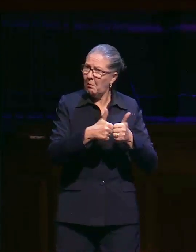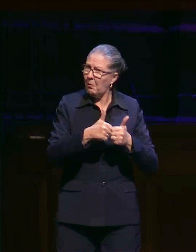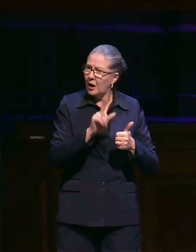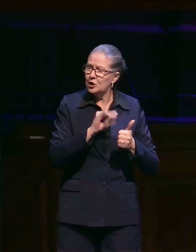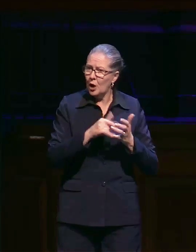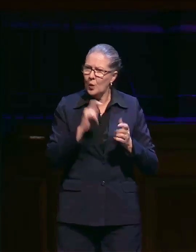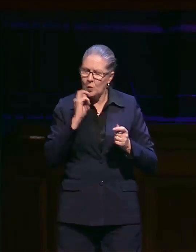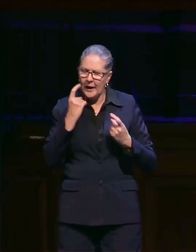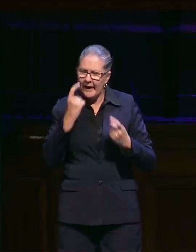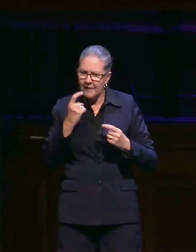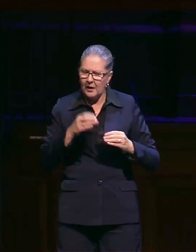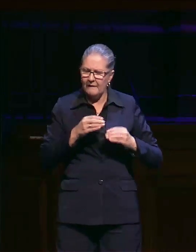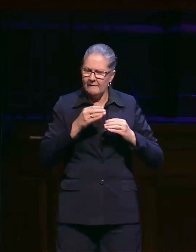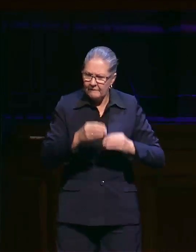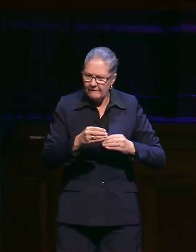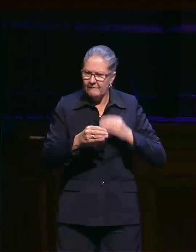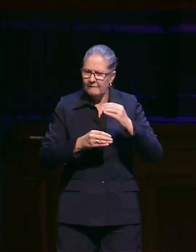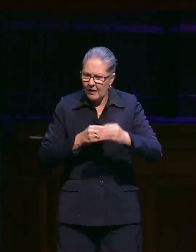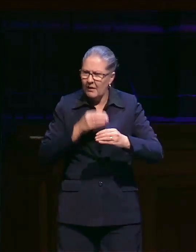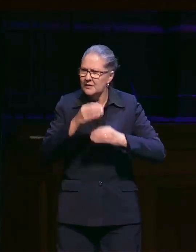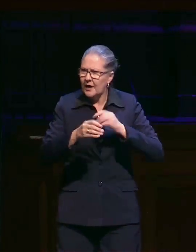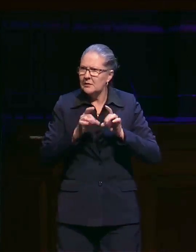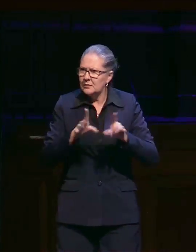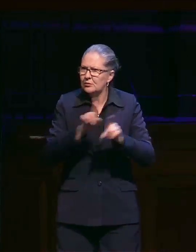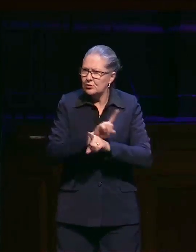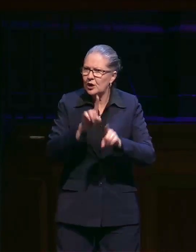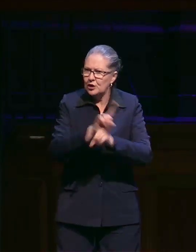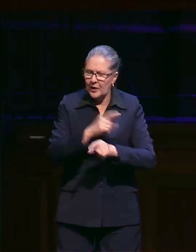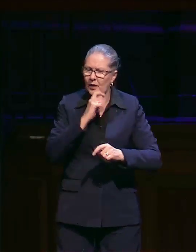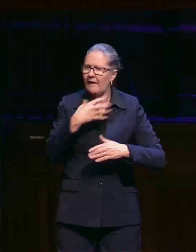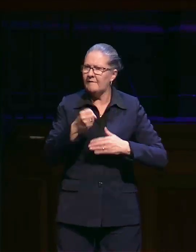carefully phased and managed and the legislative process will run into mid